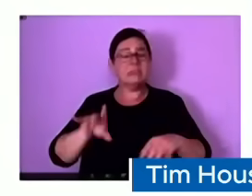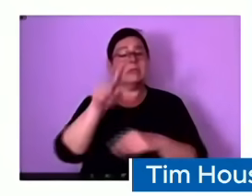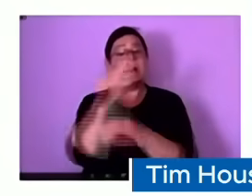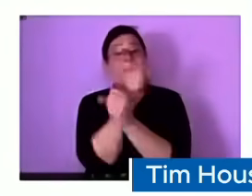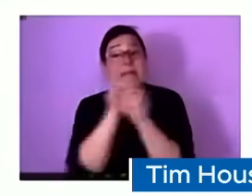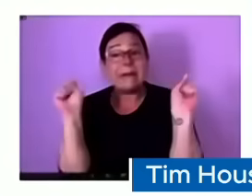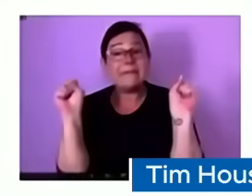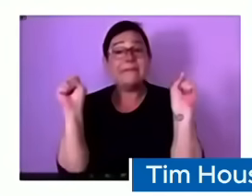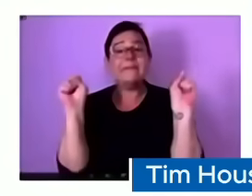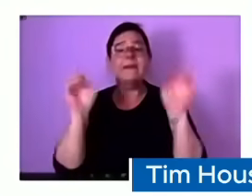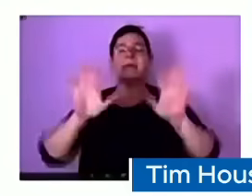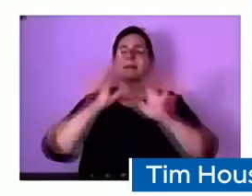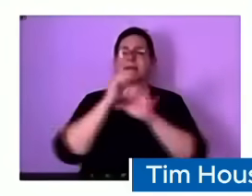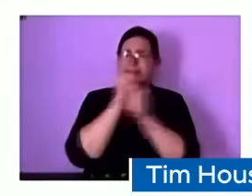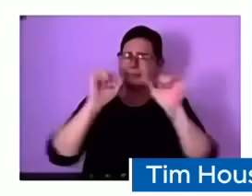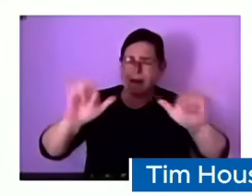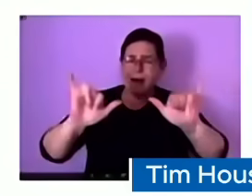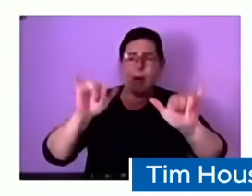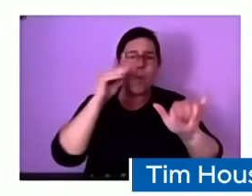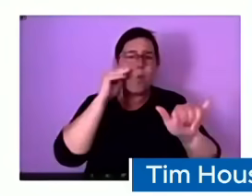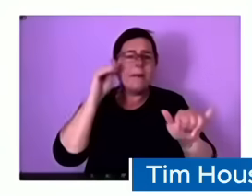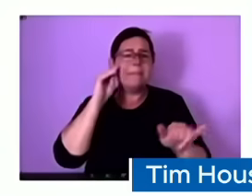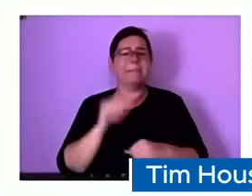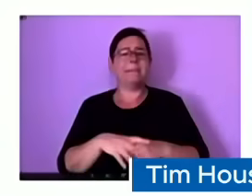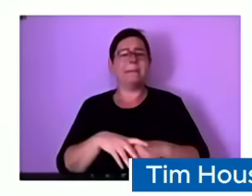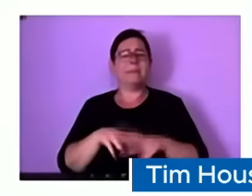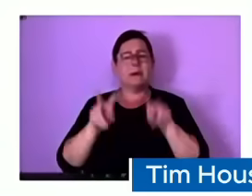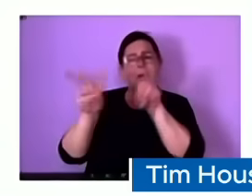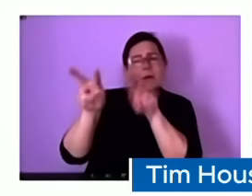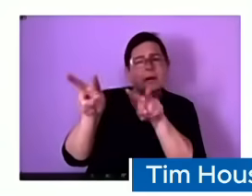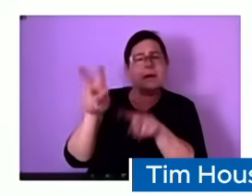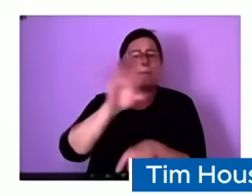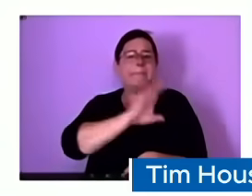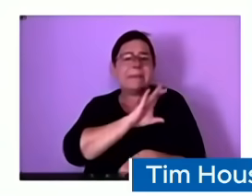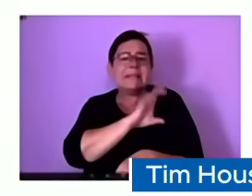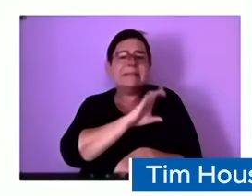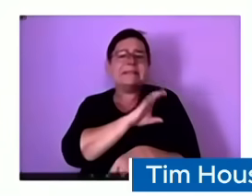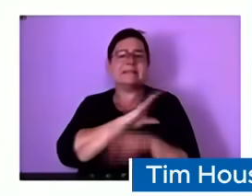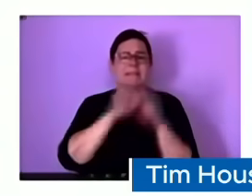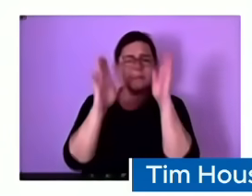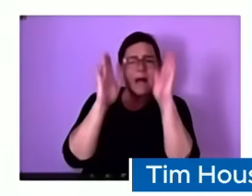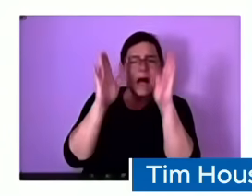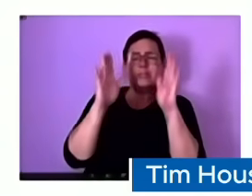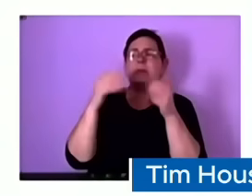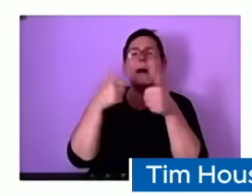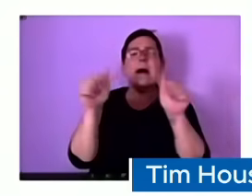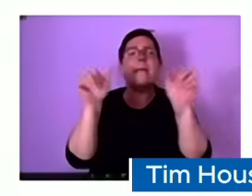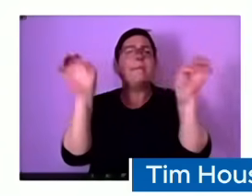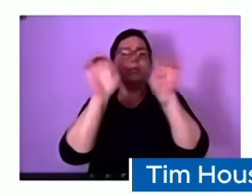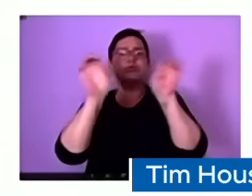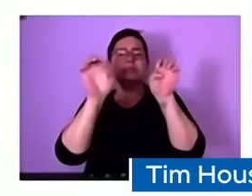ALERTS. KEEP AN EYE OUT FOR YOUR FRIENDS AND NEIGHBOURS AND ANY